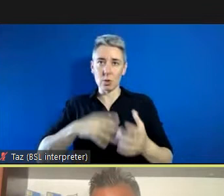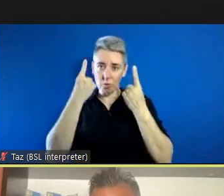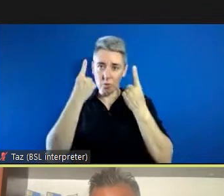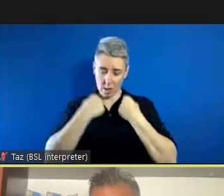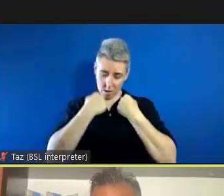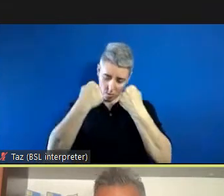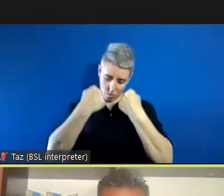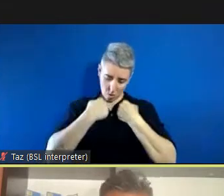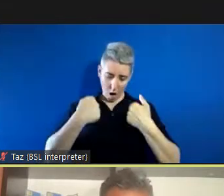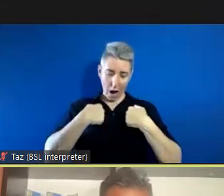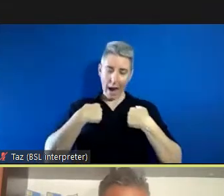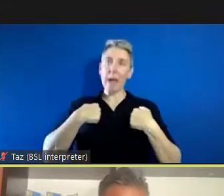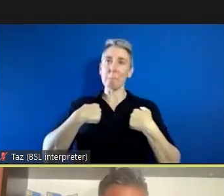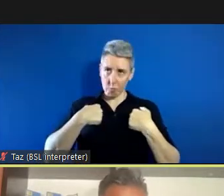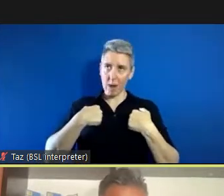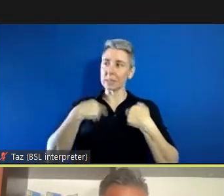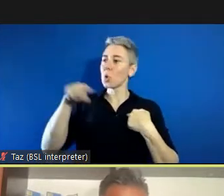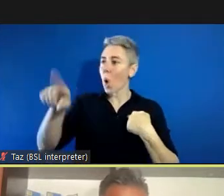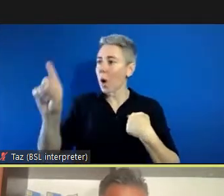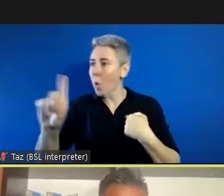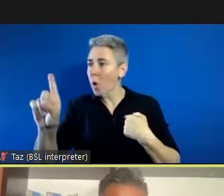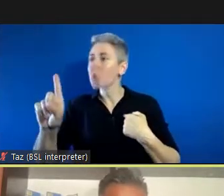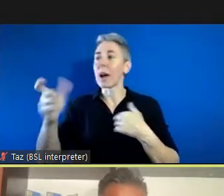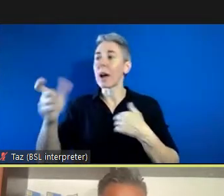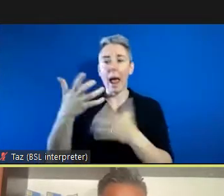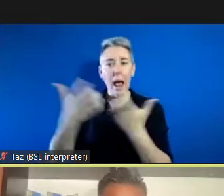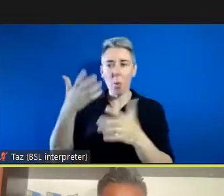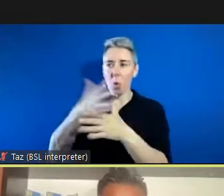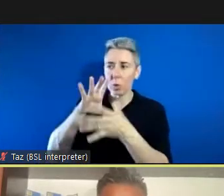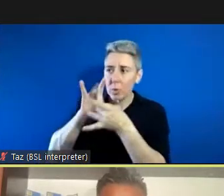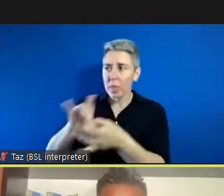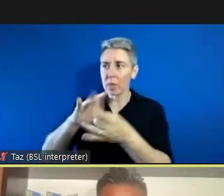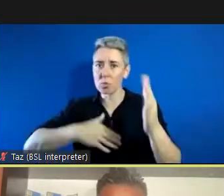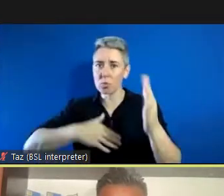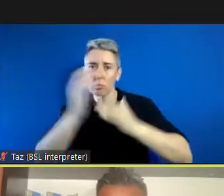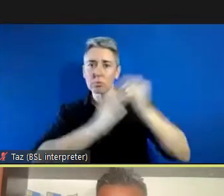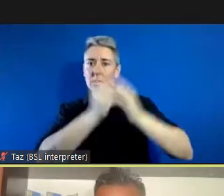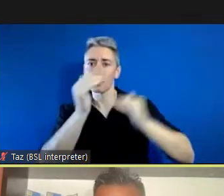belonging and we can do that through trust it is going to take some deep work and a million